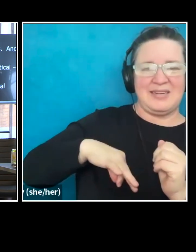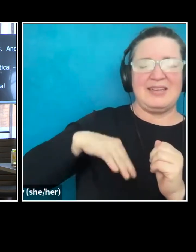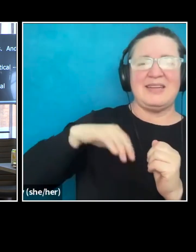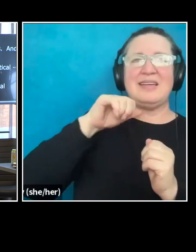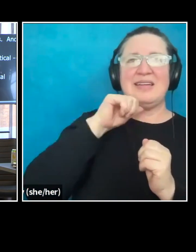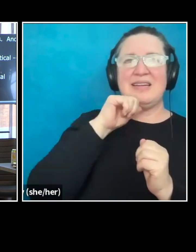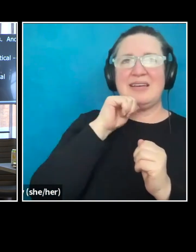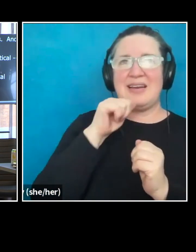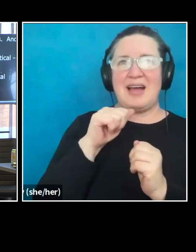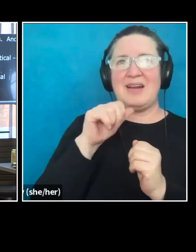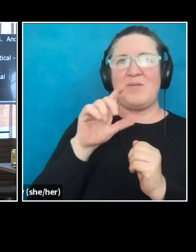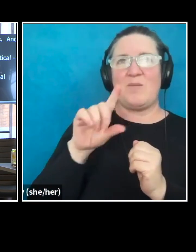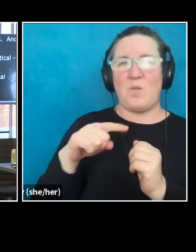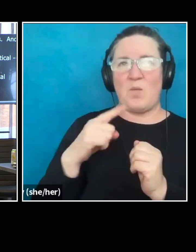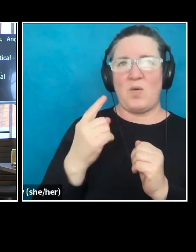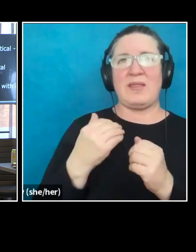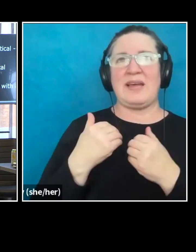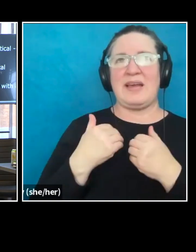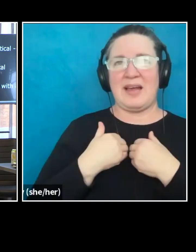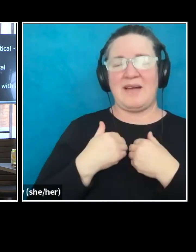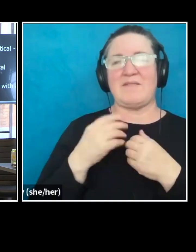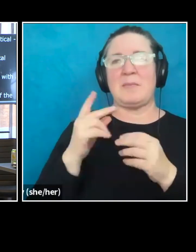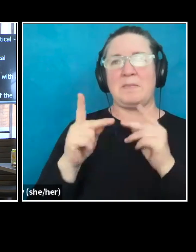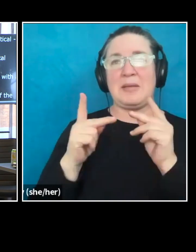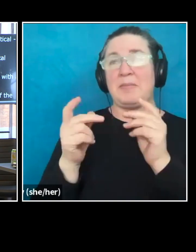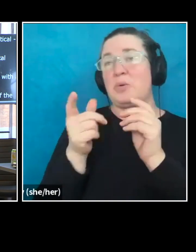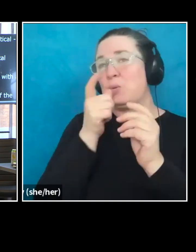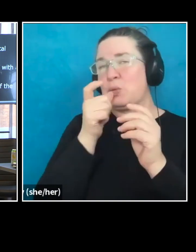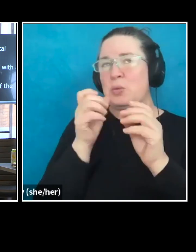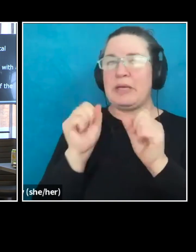of choices who are part of, you know, the coalition that's asking for change. Um,